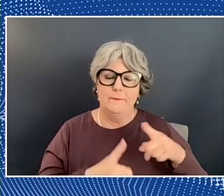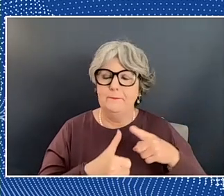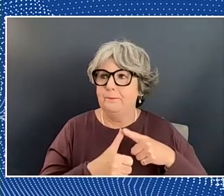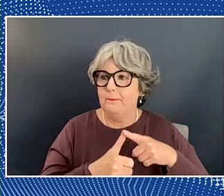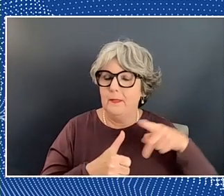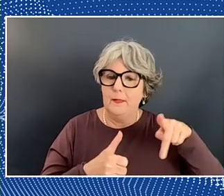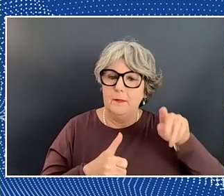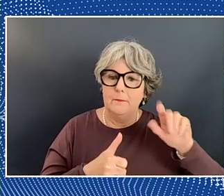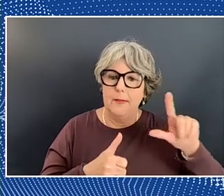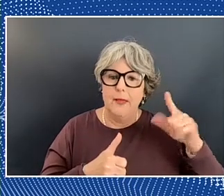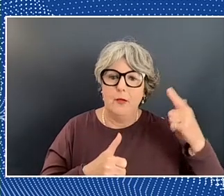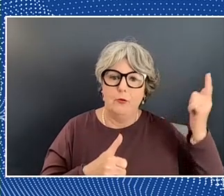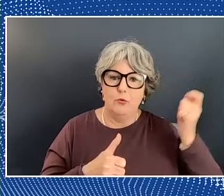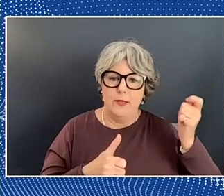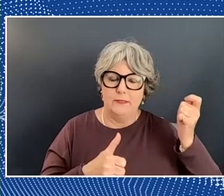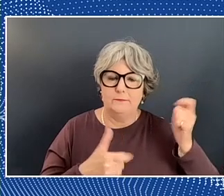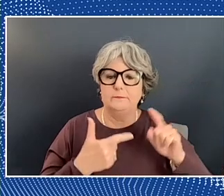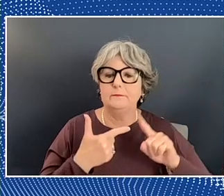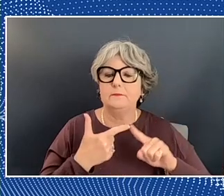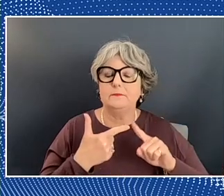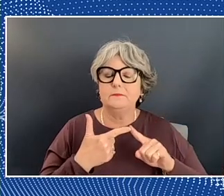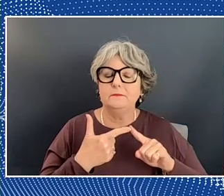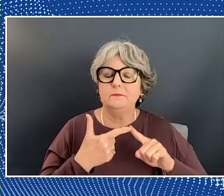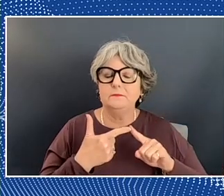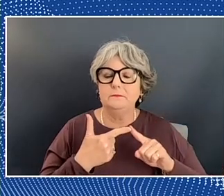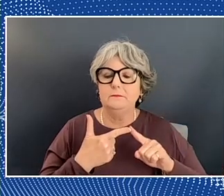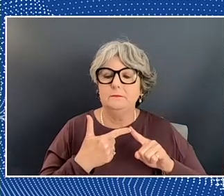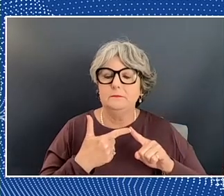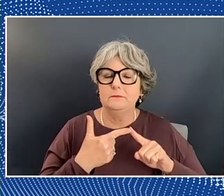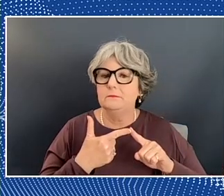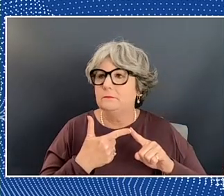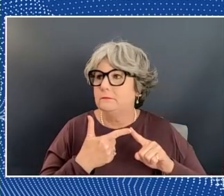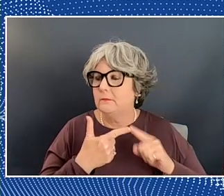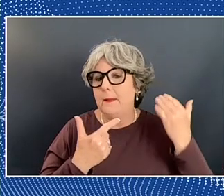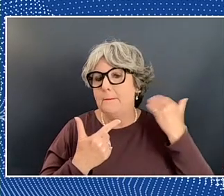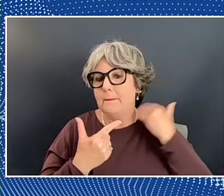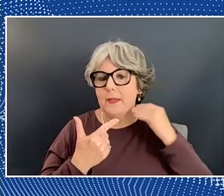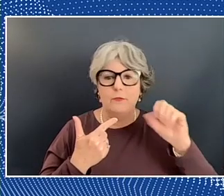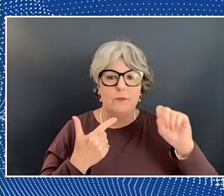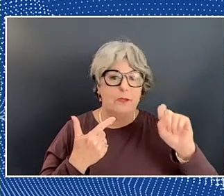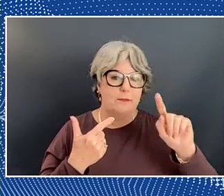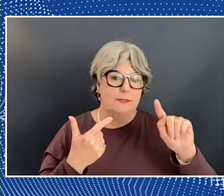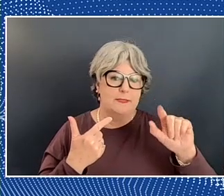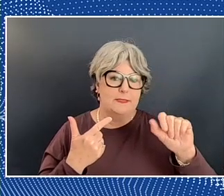recipients. Number two, bankruptcy status. The very definition of hardship,